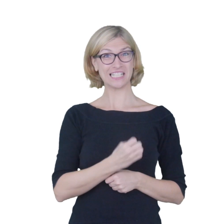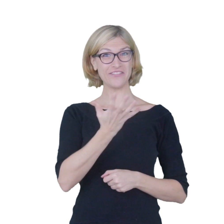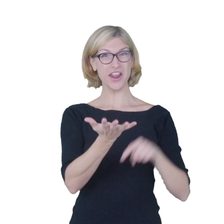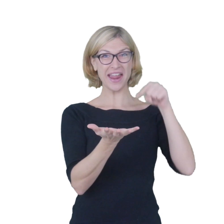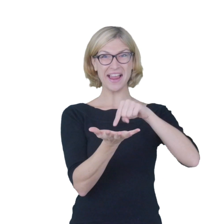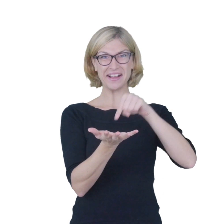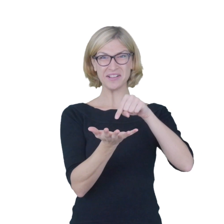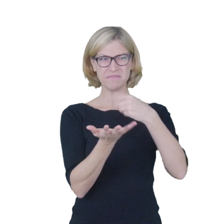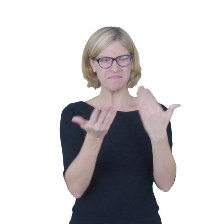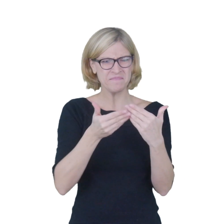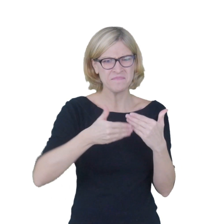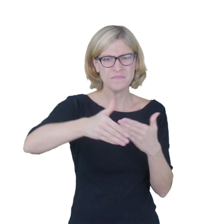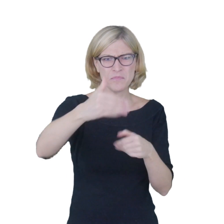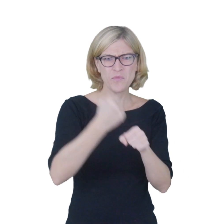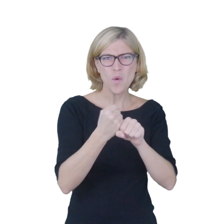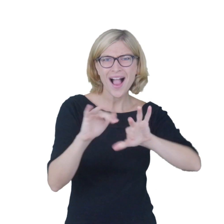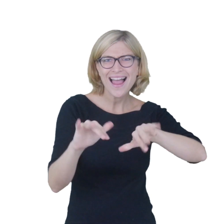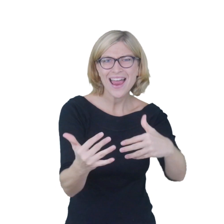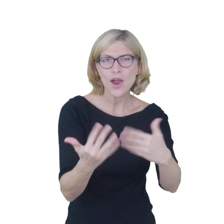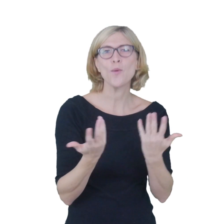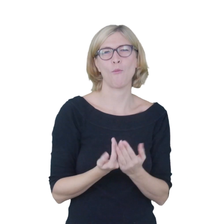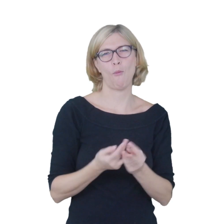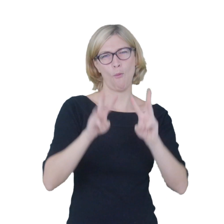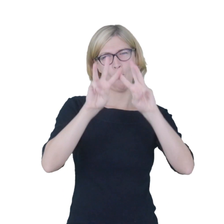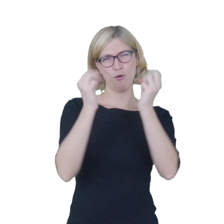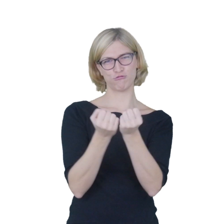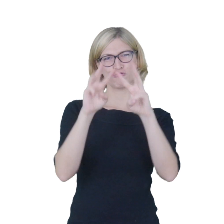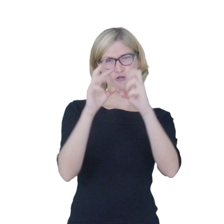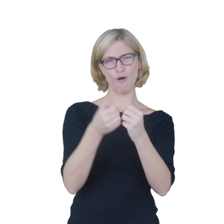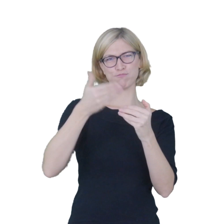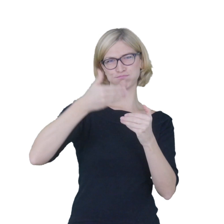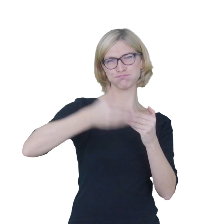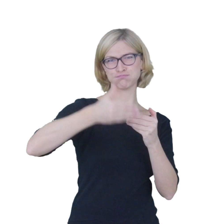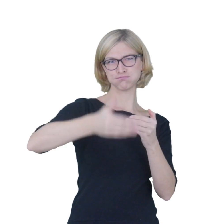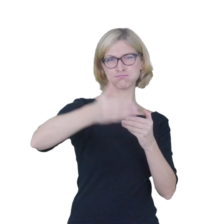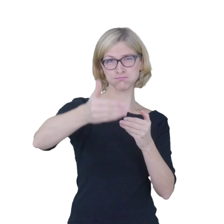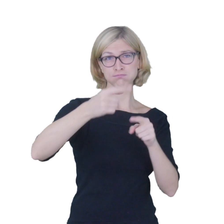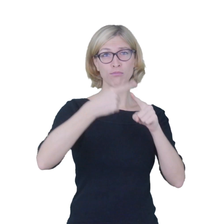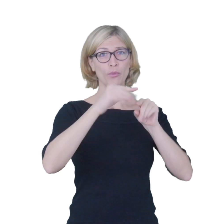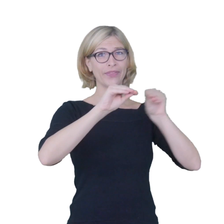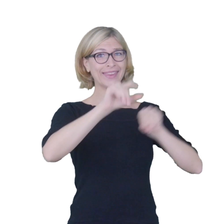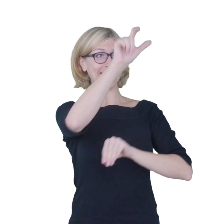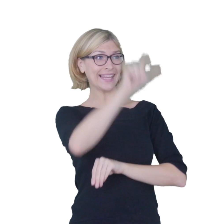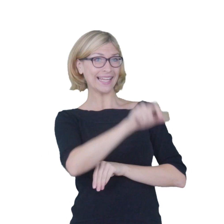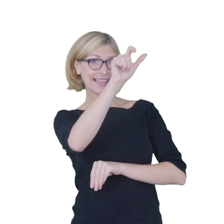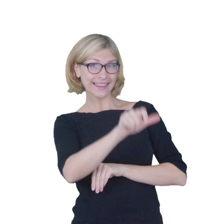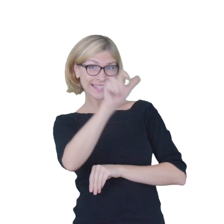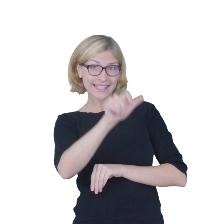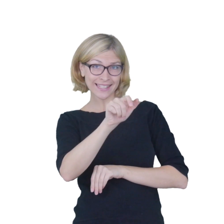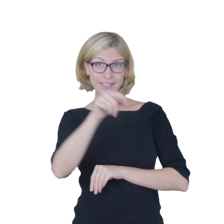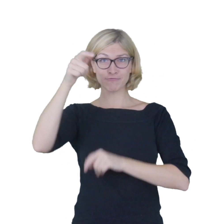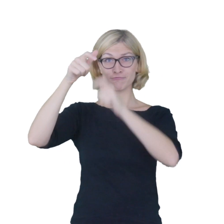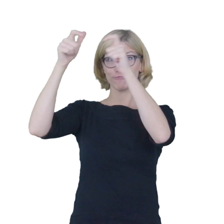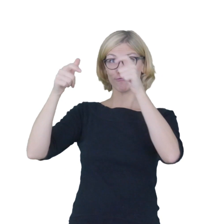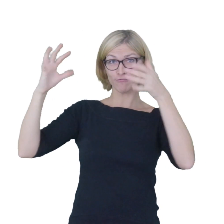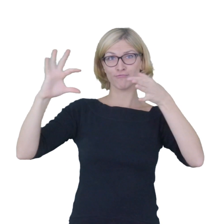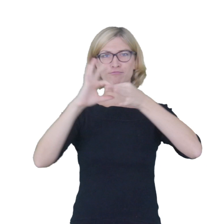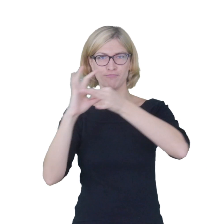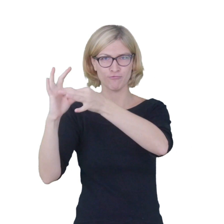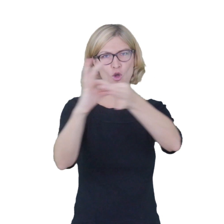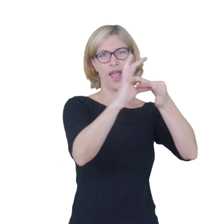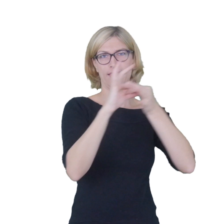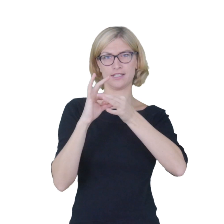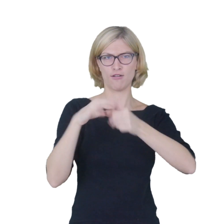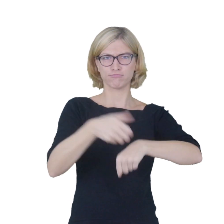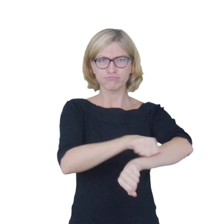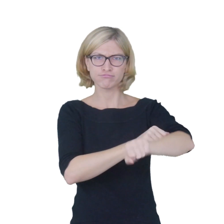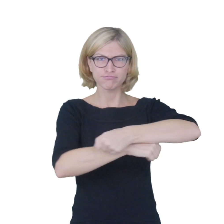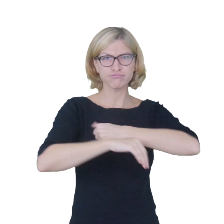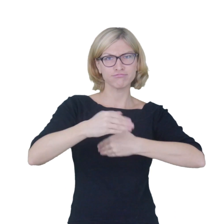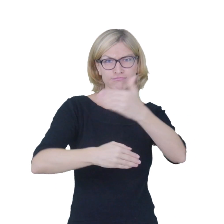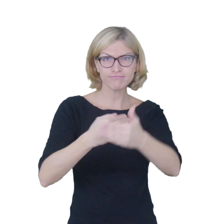S4H provides workshops and trainings for companies and organisations